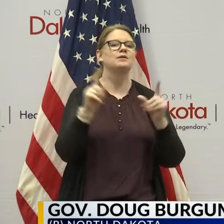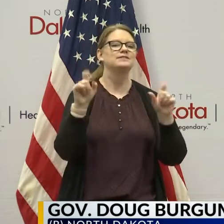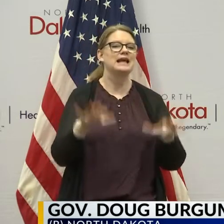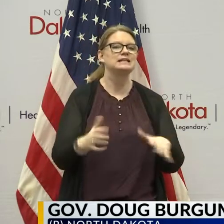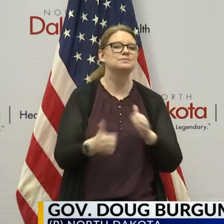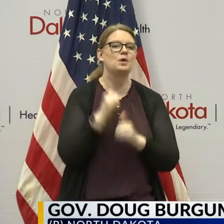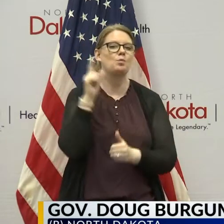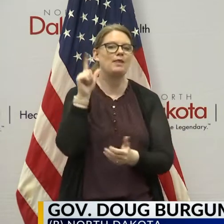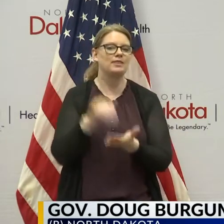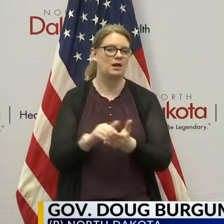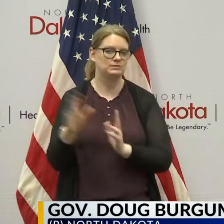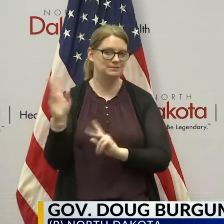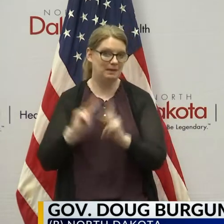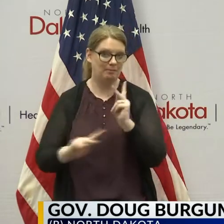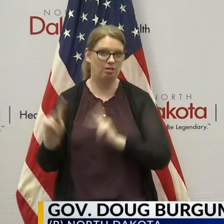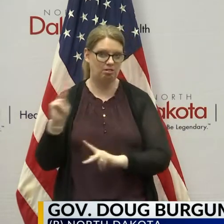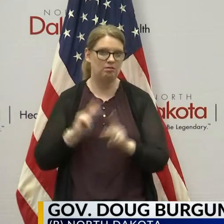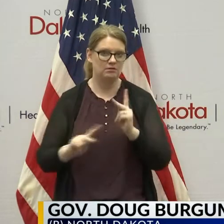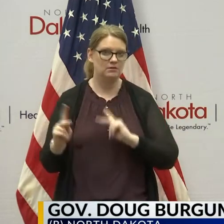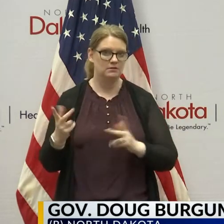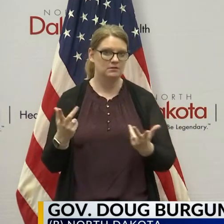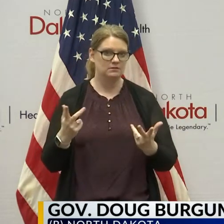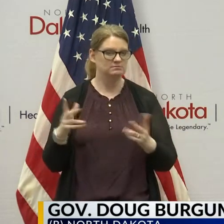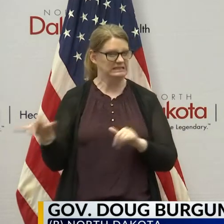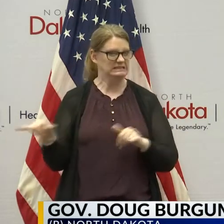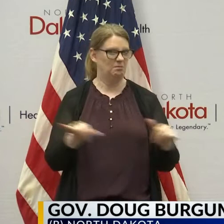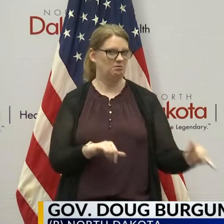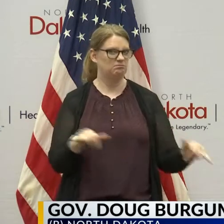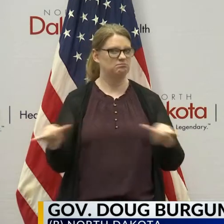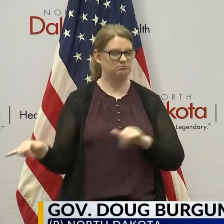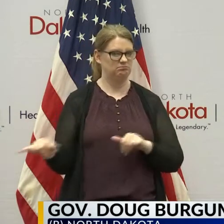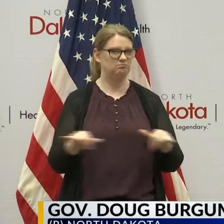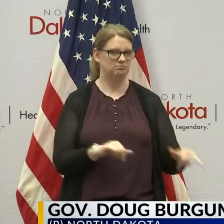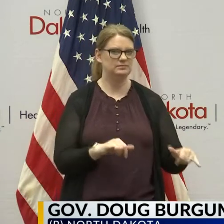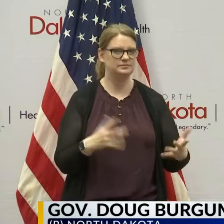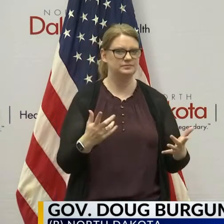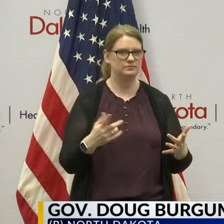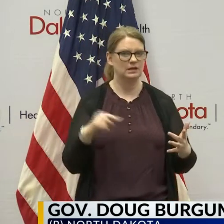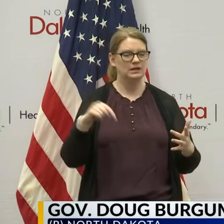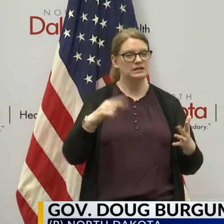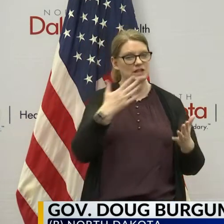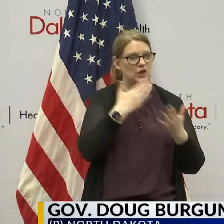STATE WHETHER YOU ARE IN McKENZIE COUNTY OR GAS COUNTY A